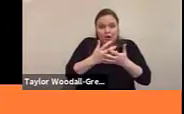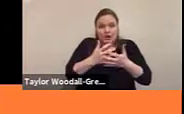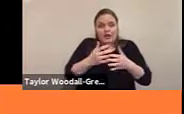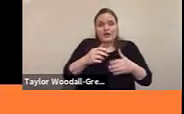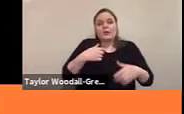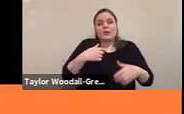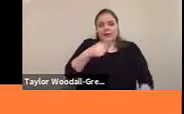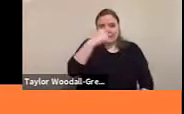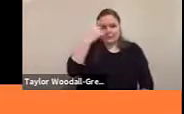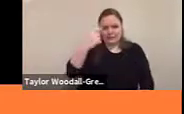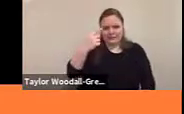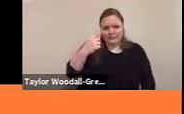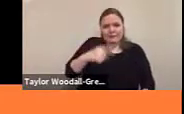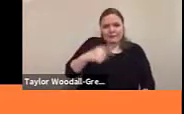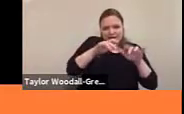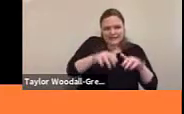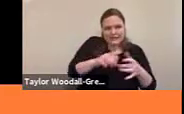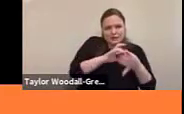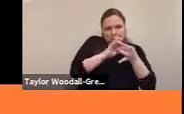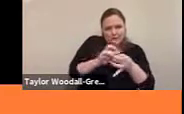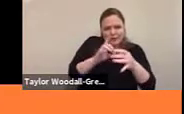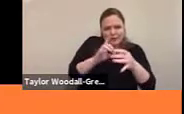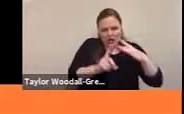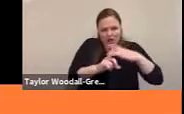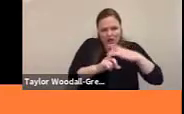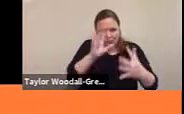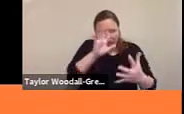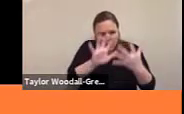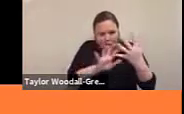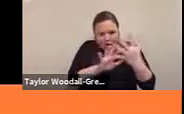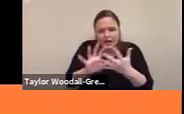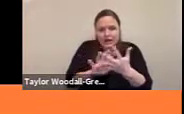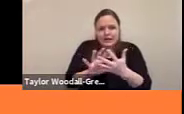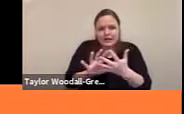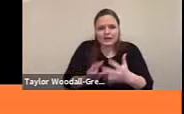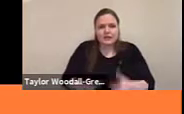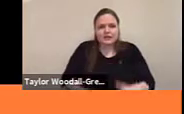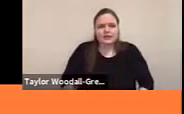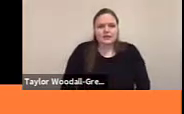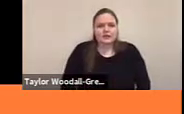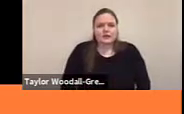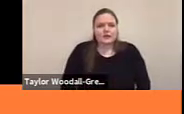can cause the text to appear to be blurry